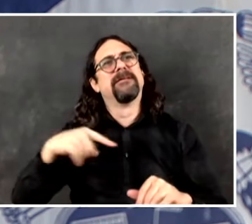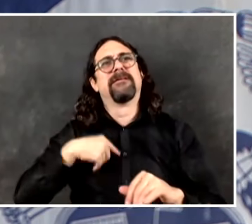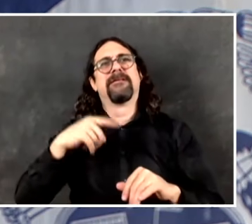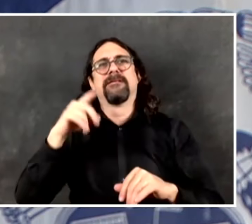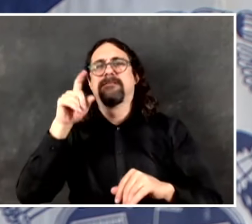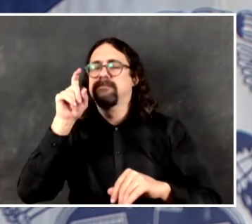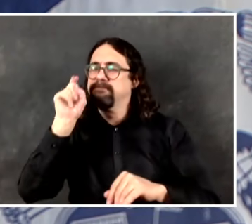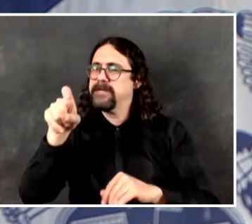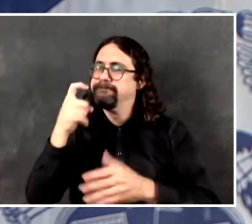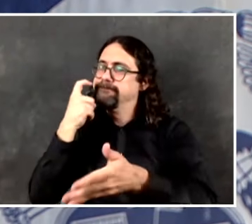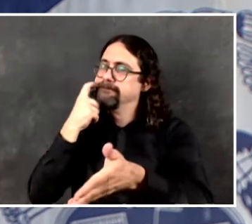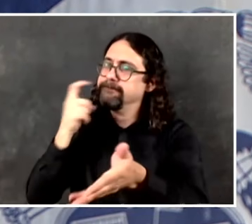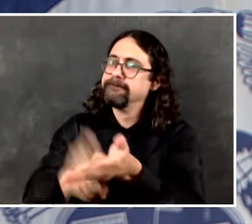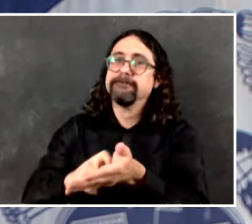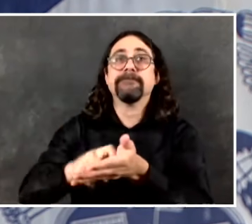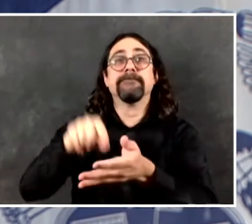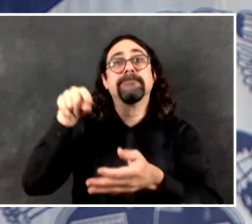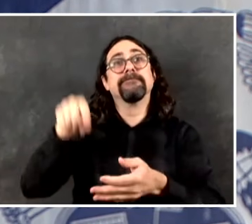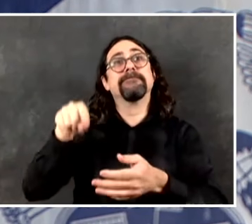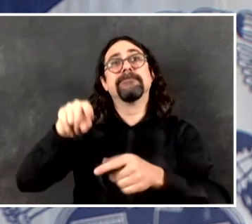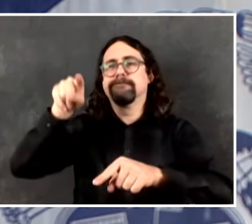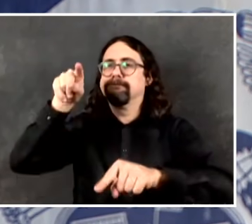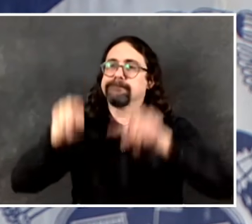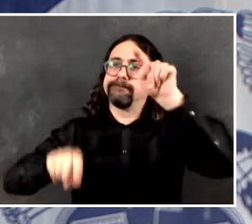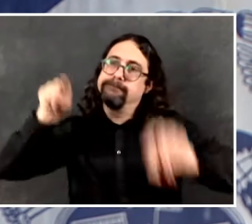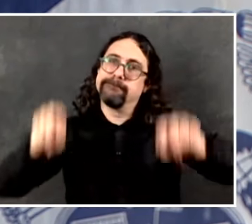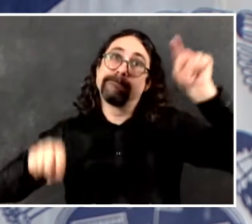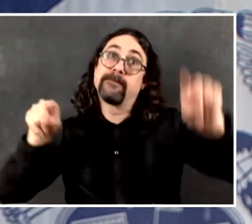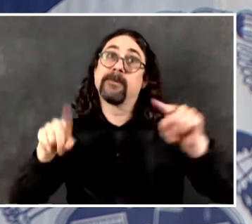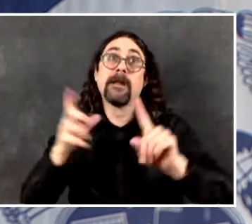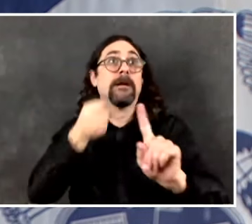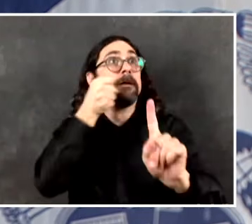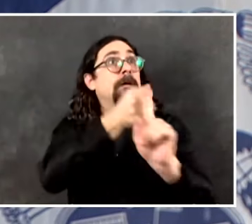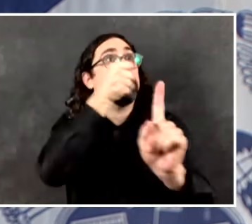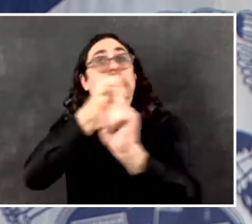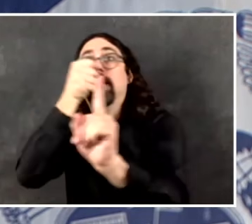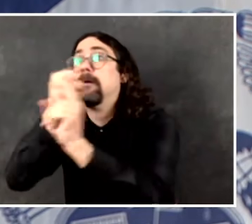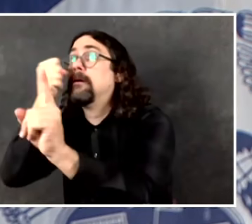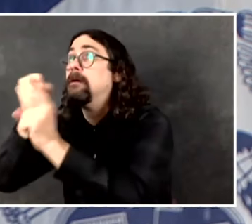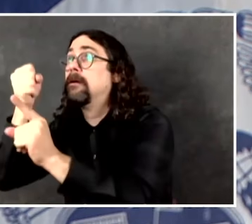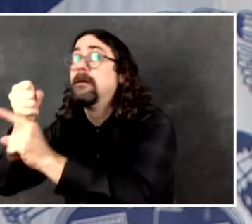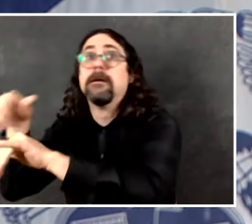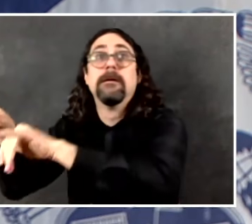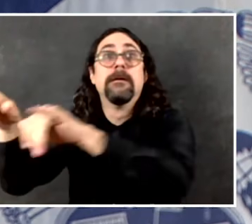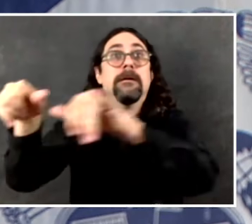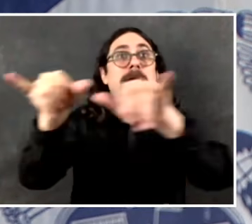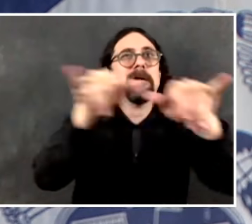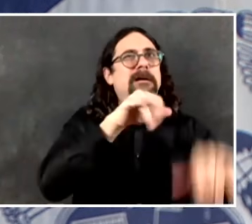EVERYTHING WE DO. WE HAVE TO TALK ABOUT WE FIGHT THESE DISPARITIES